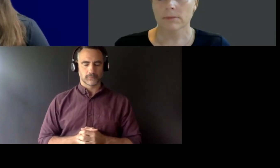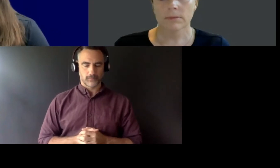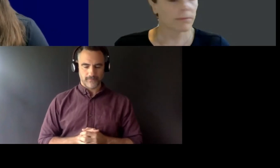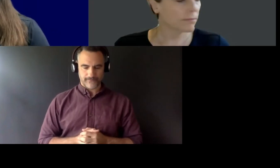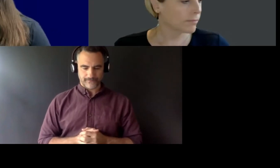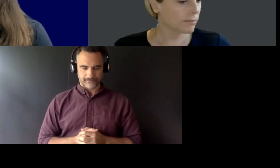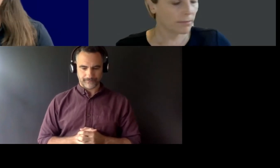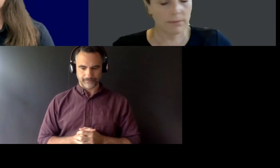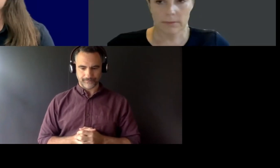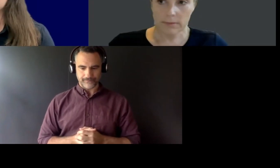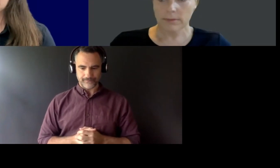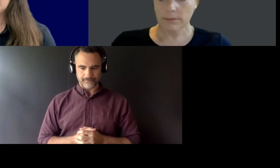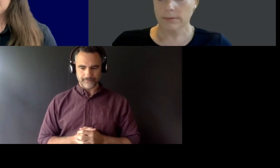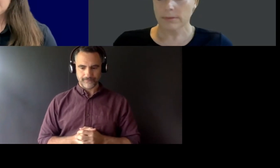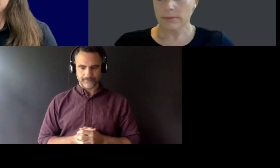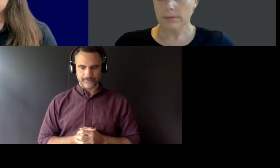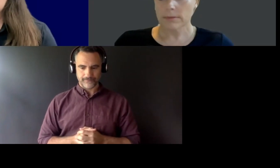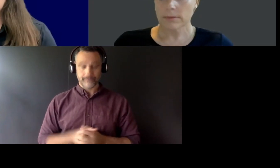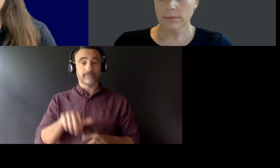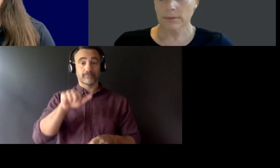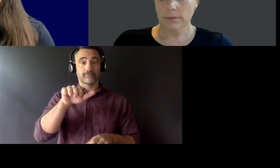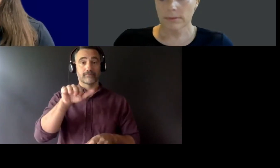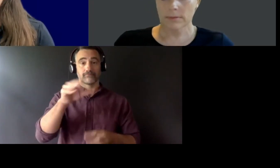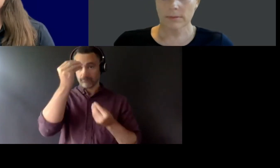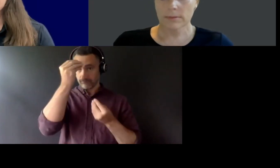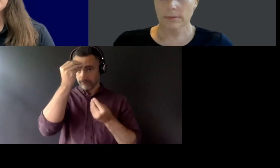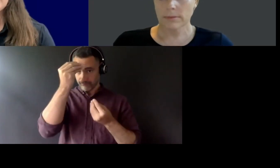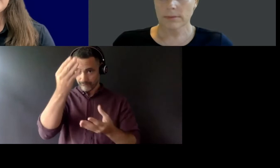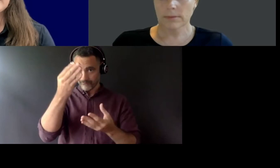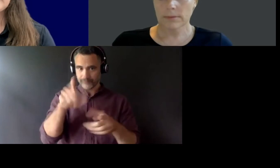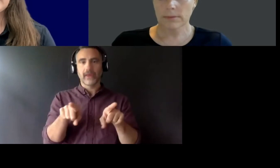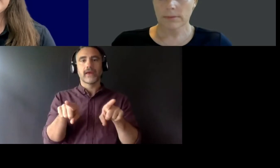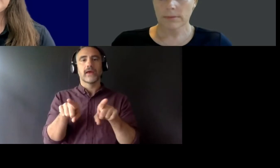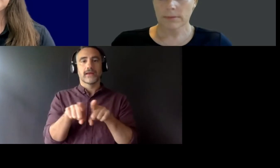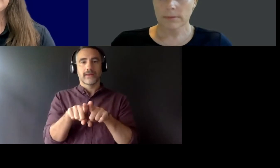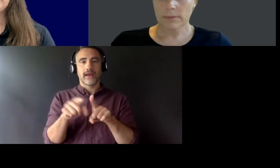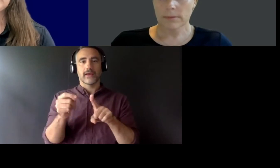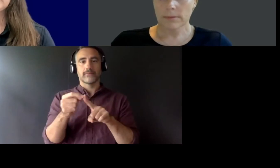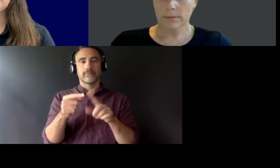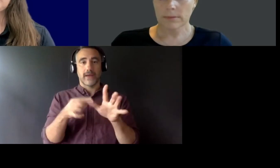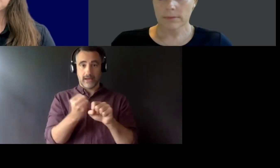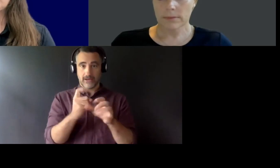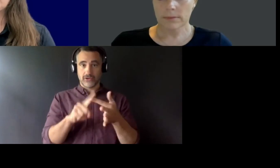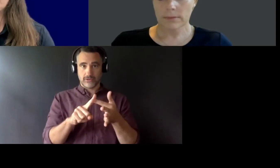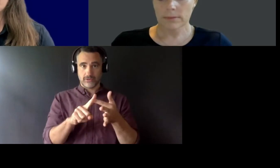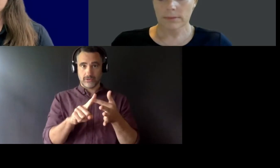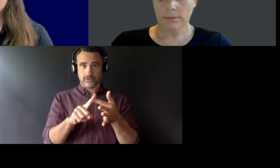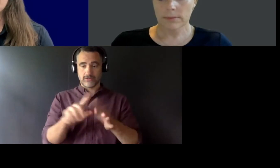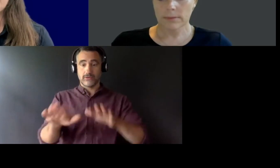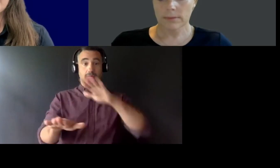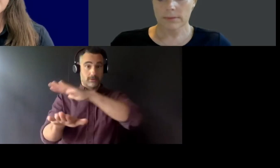on our website, on the right-hand side there is a little link if you want to provide any feedback.